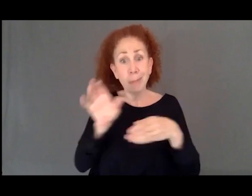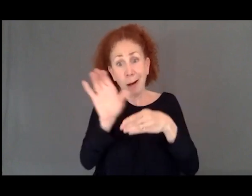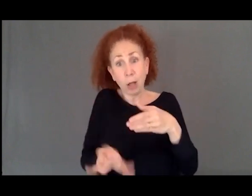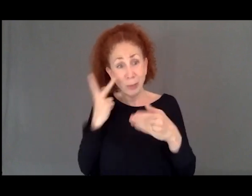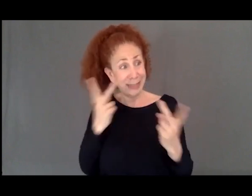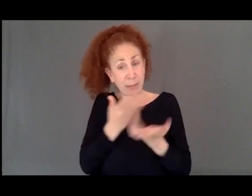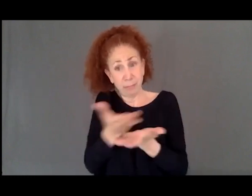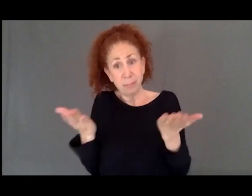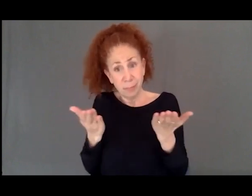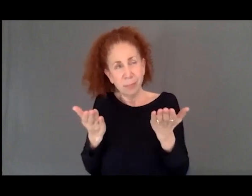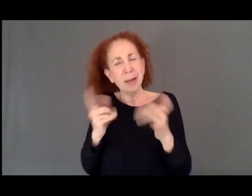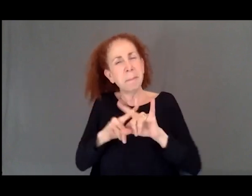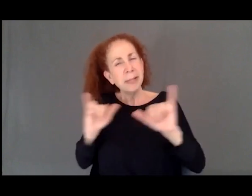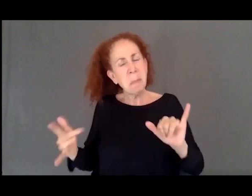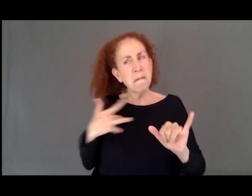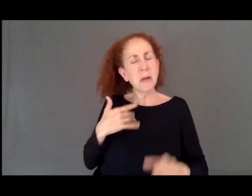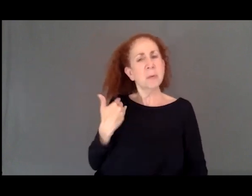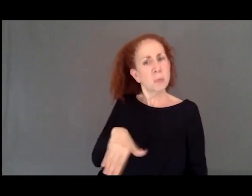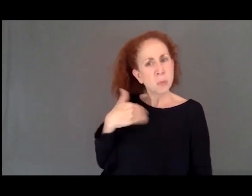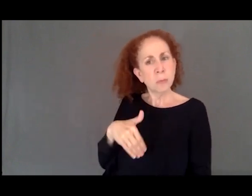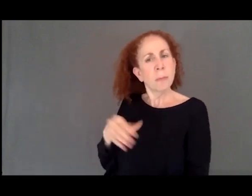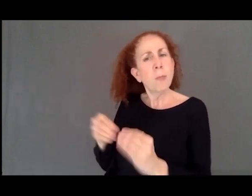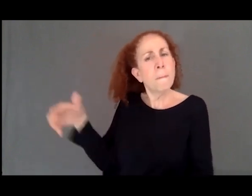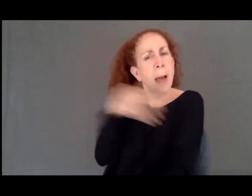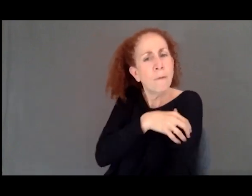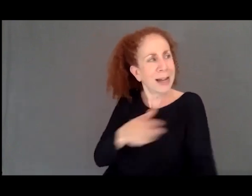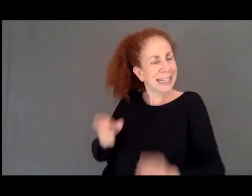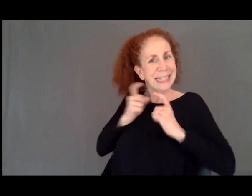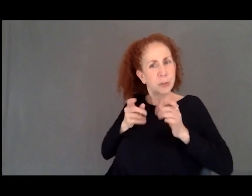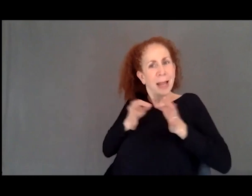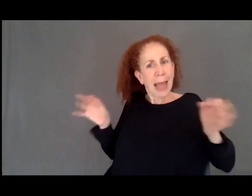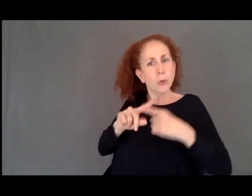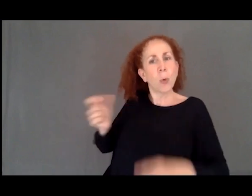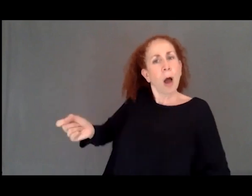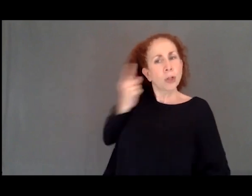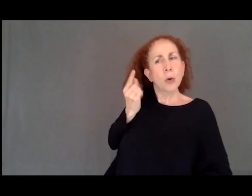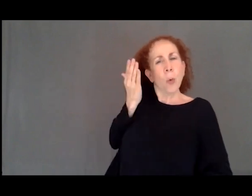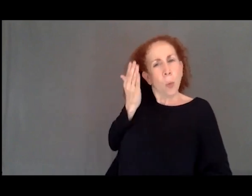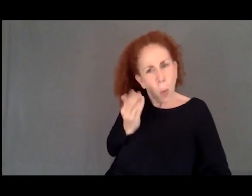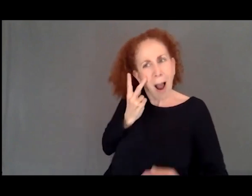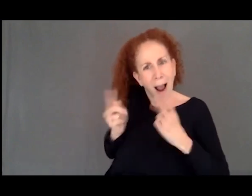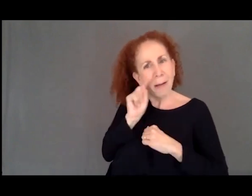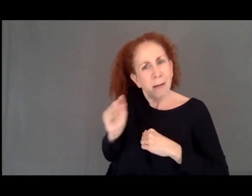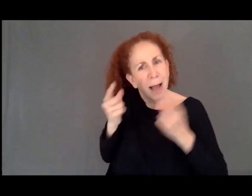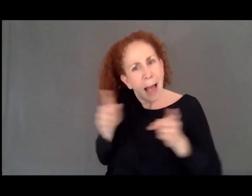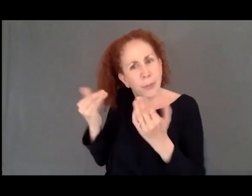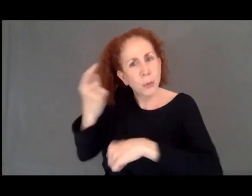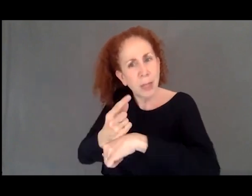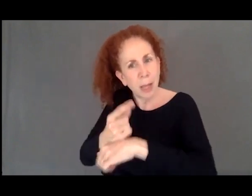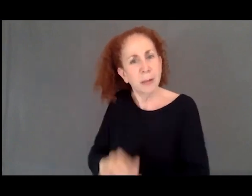On the other hand, I find it very empowering because this gives me a language to try to understand why certain things are happening today.